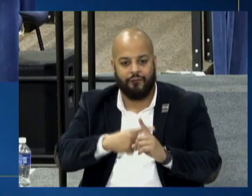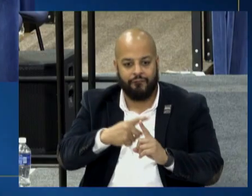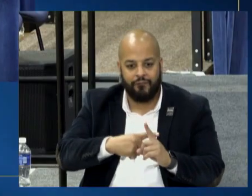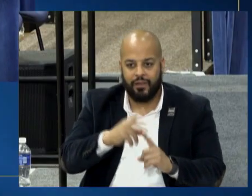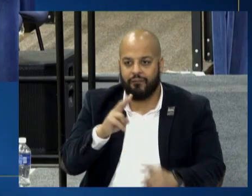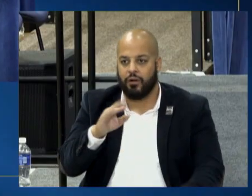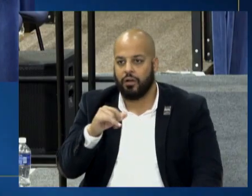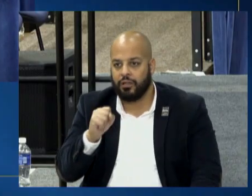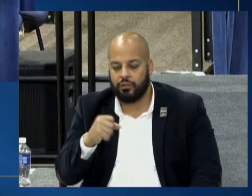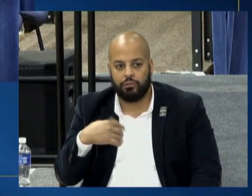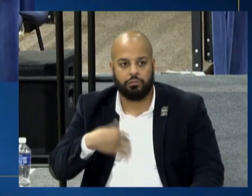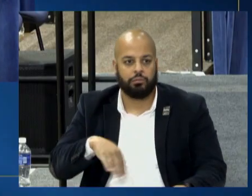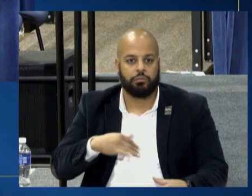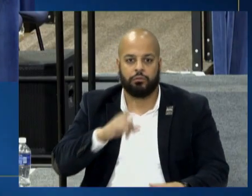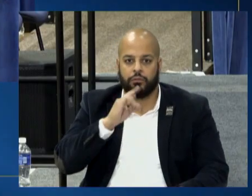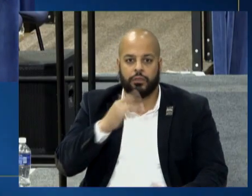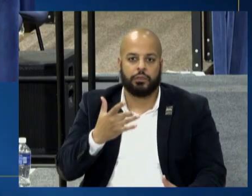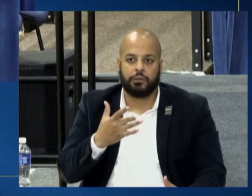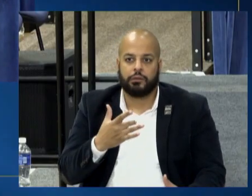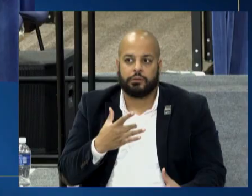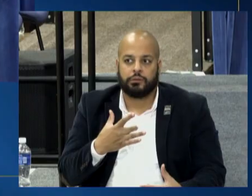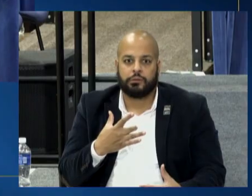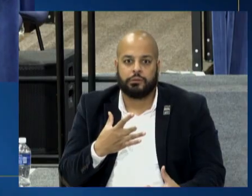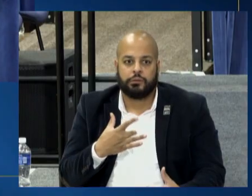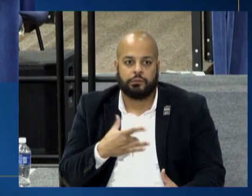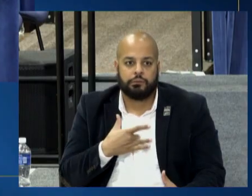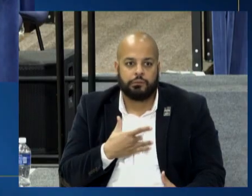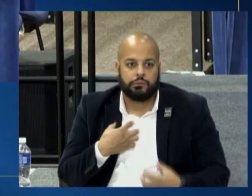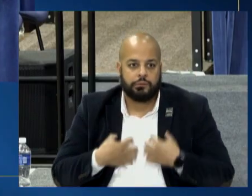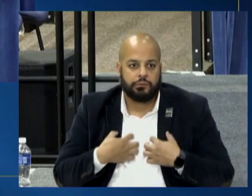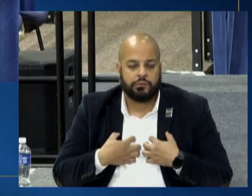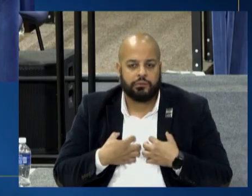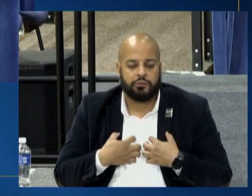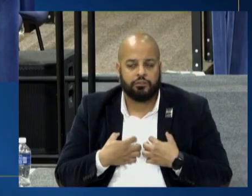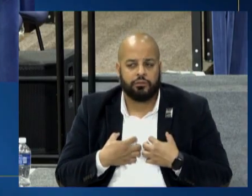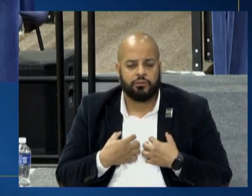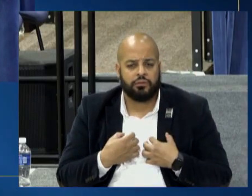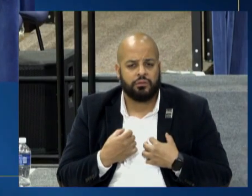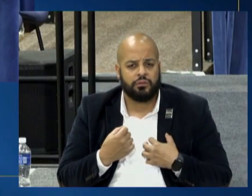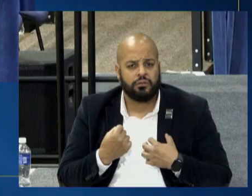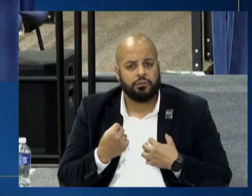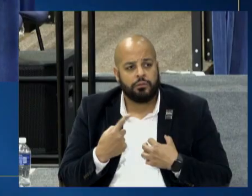leukemia. So, that's the type of patients that we're talking about. And they occur, you know,